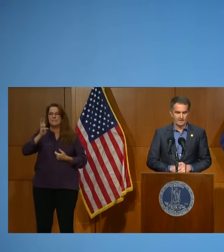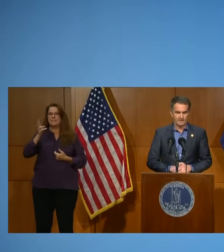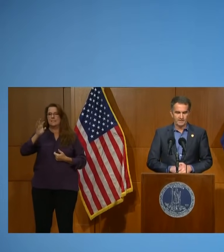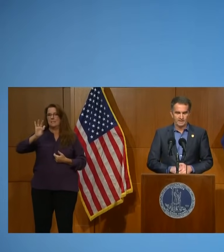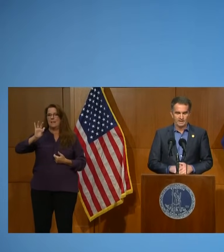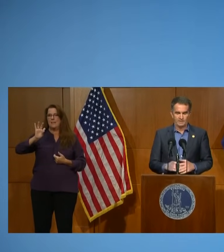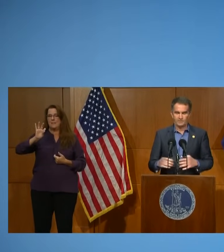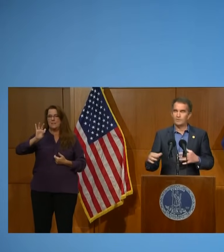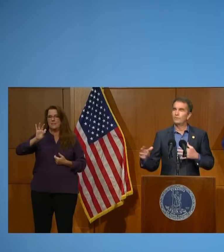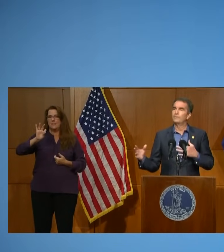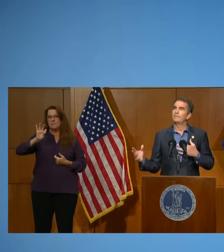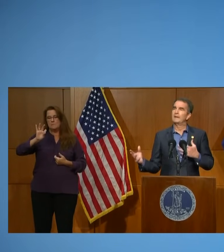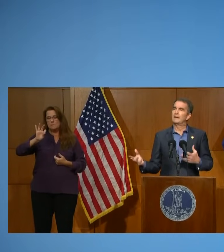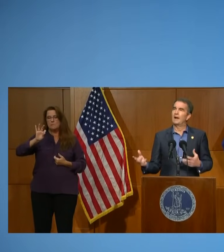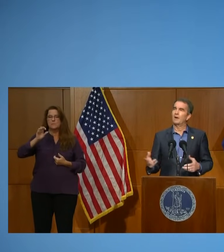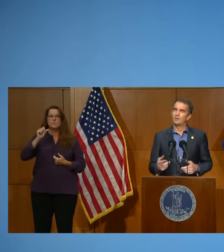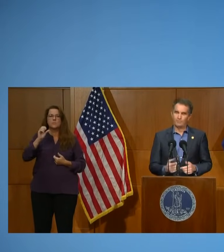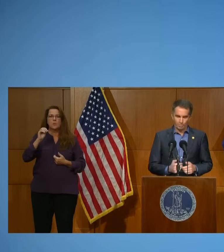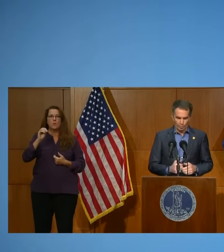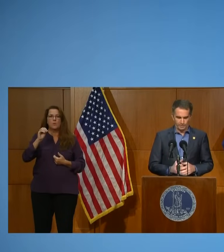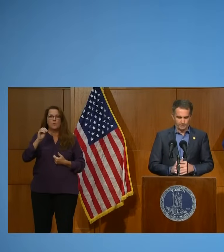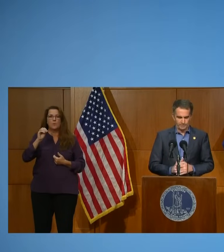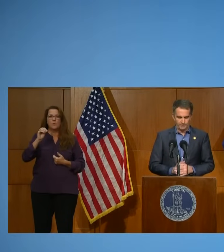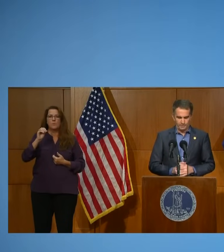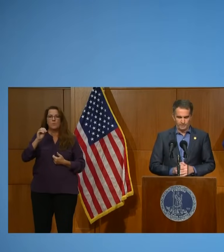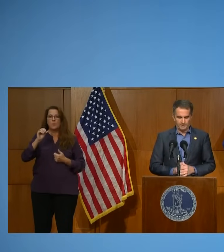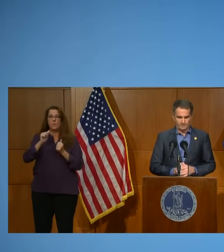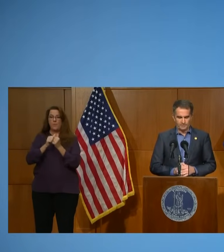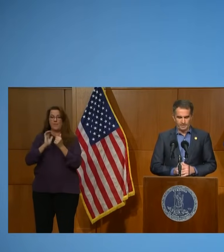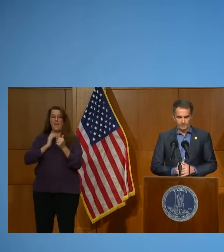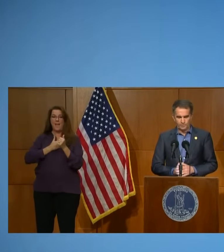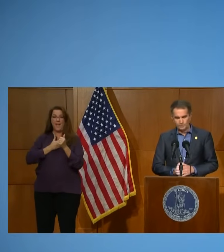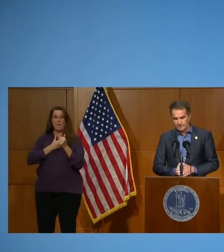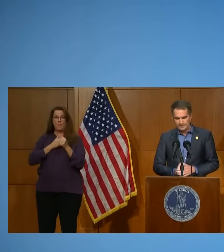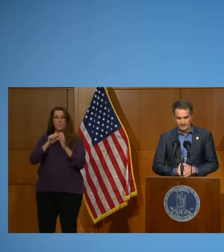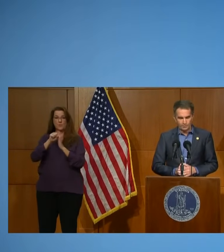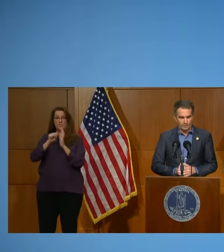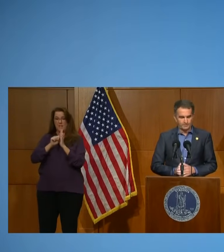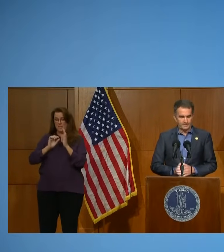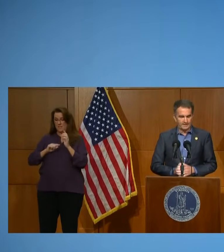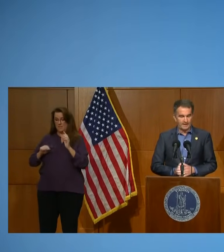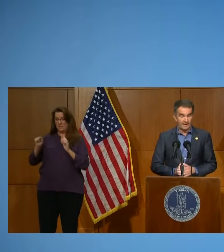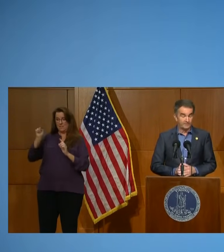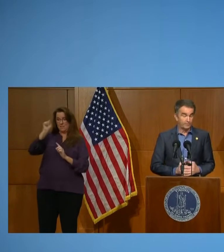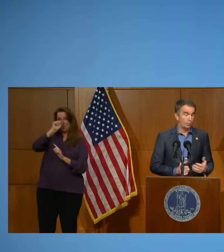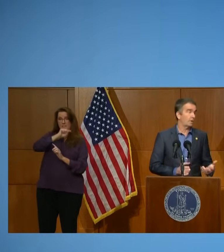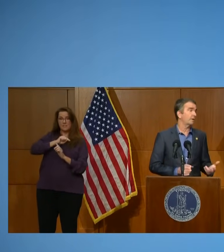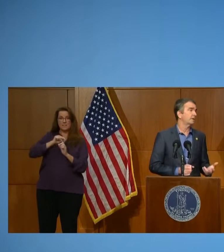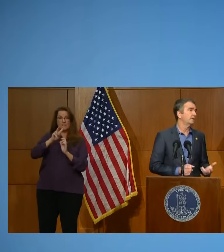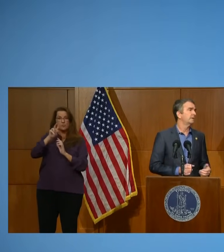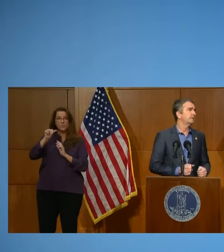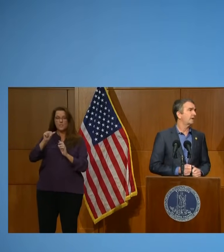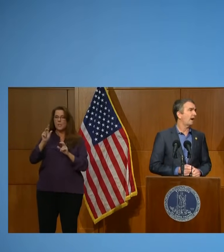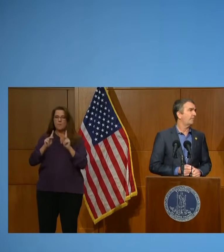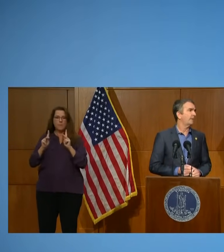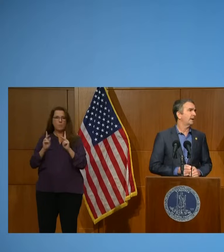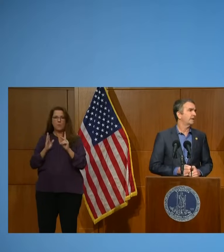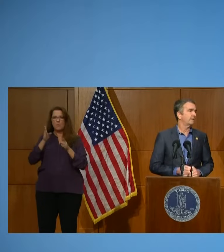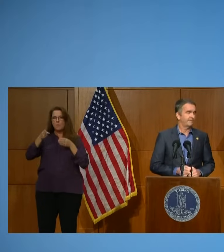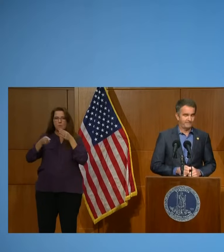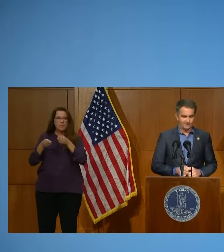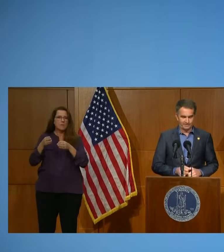KENTUCKY IS 66. TENNESSEE IS